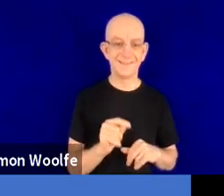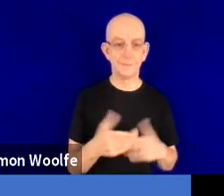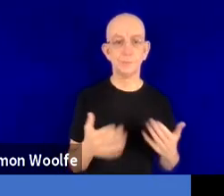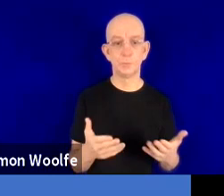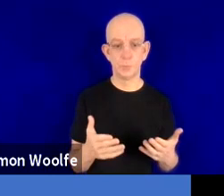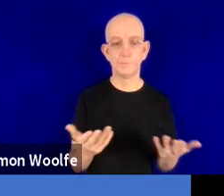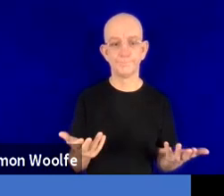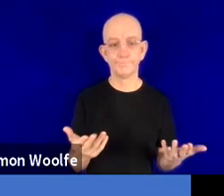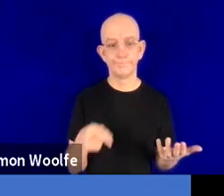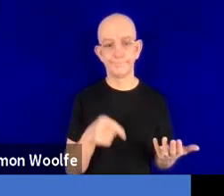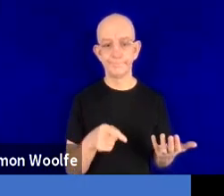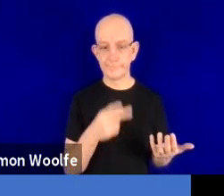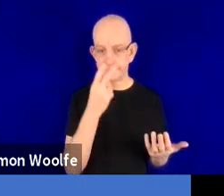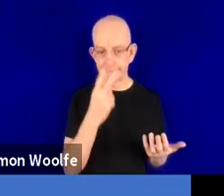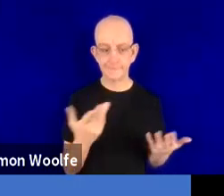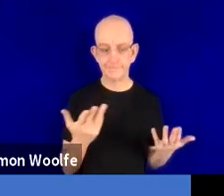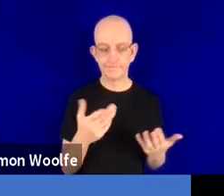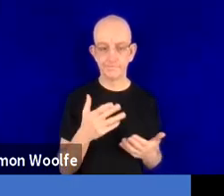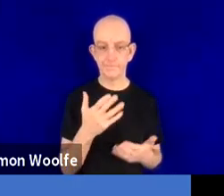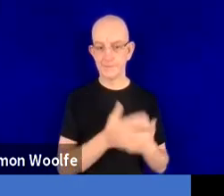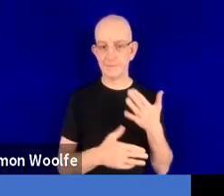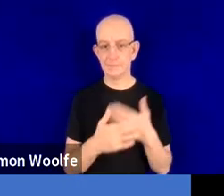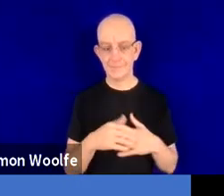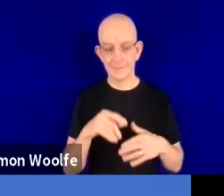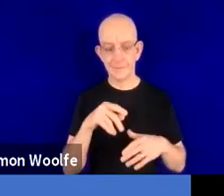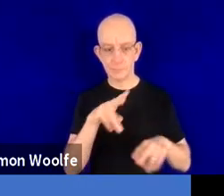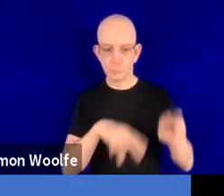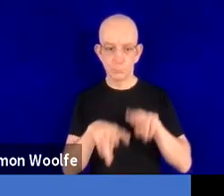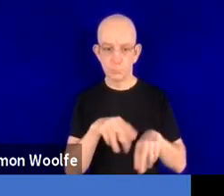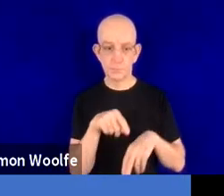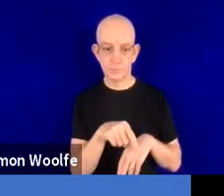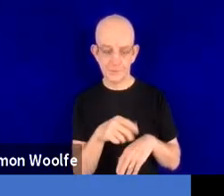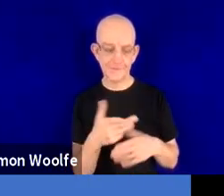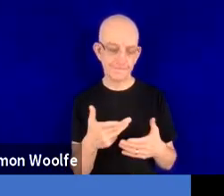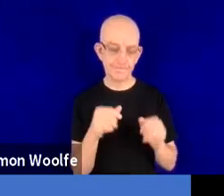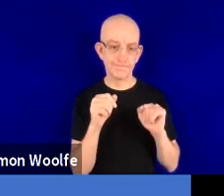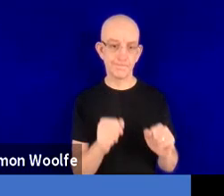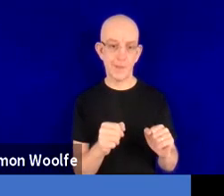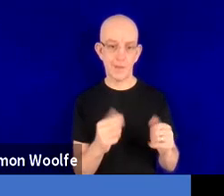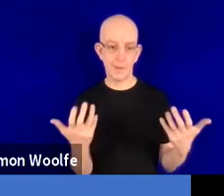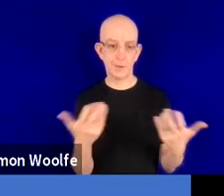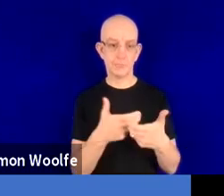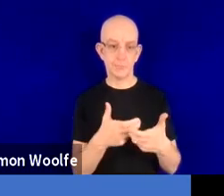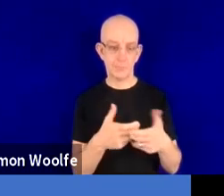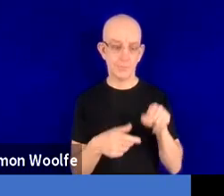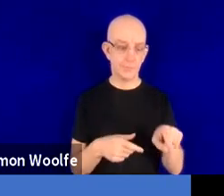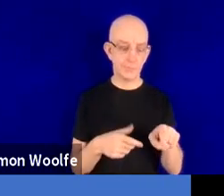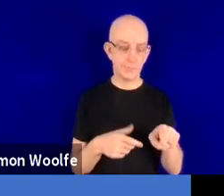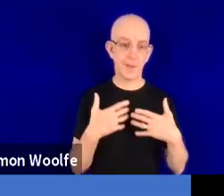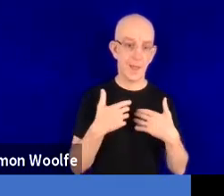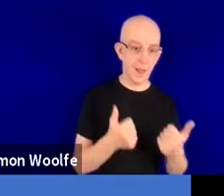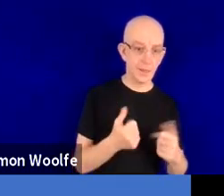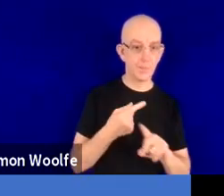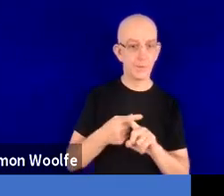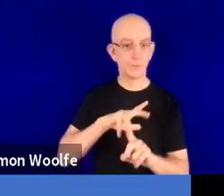The one thing where we have very little example and there is really a need for innovation and investment, our community support services